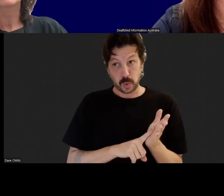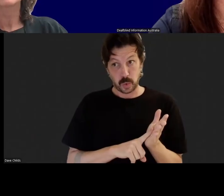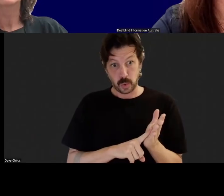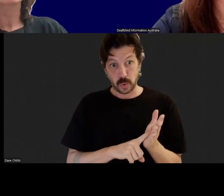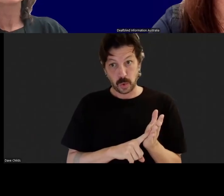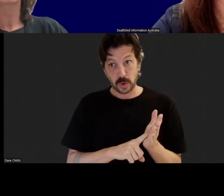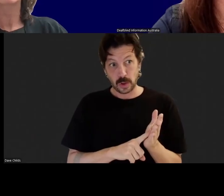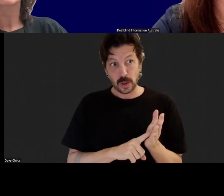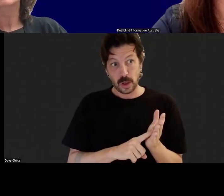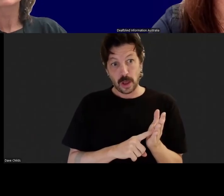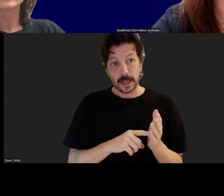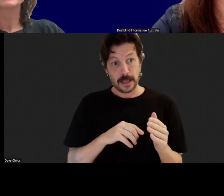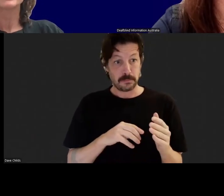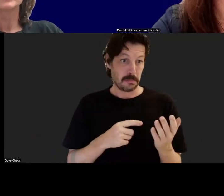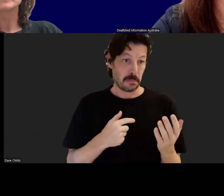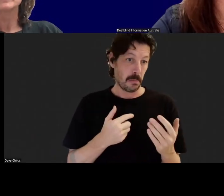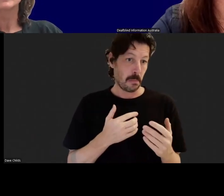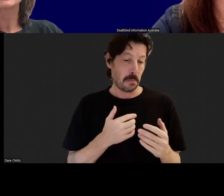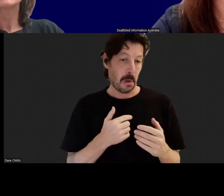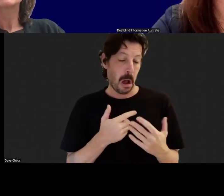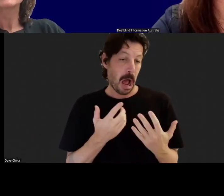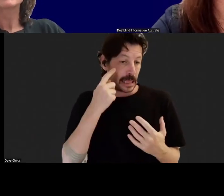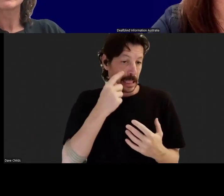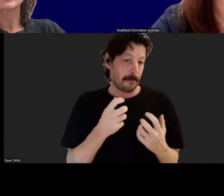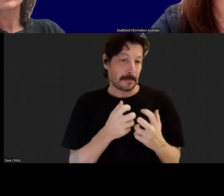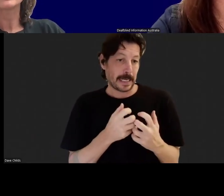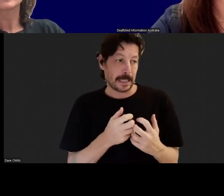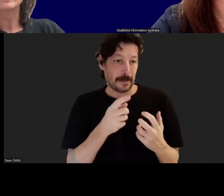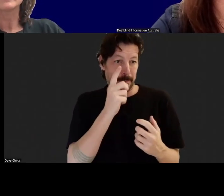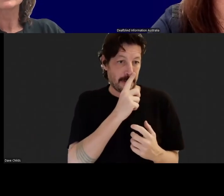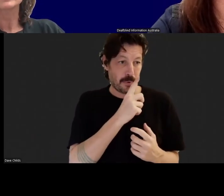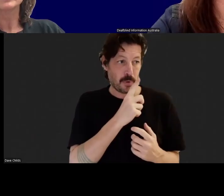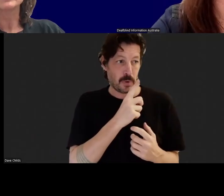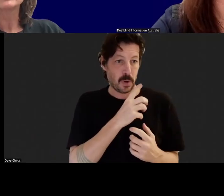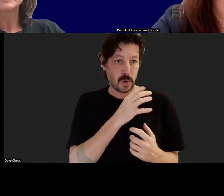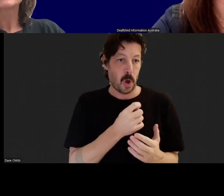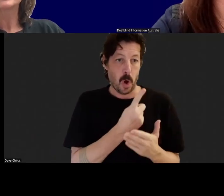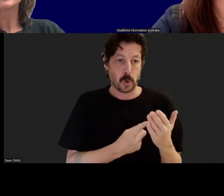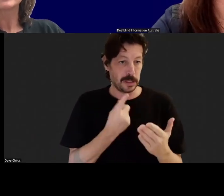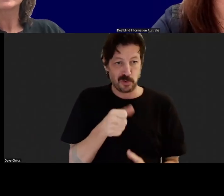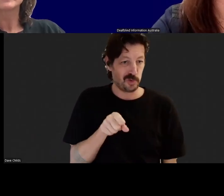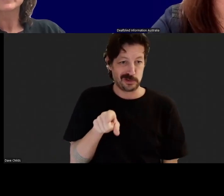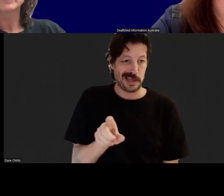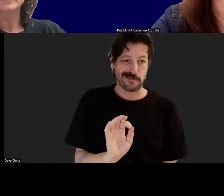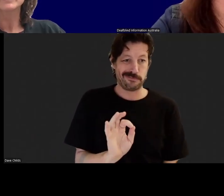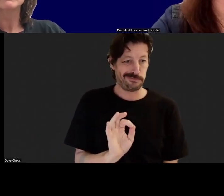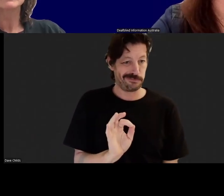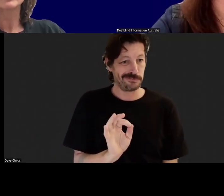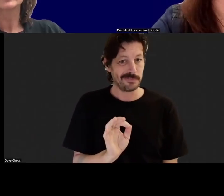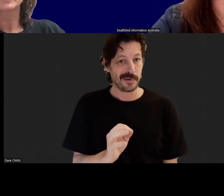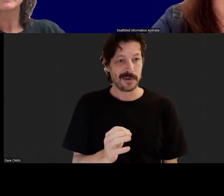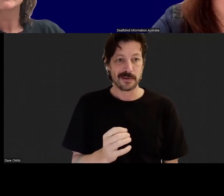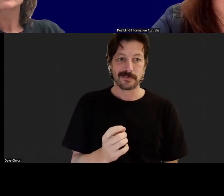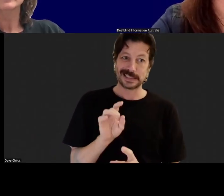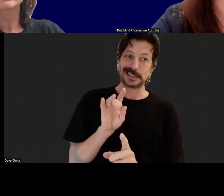and I would say my colleagues would not use that, to be the only tool to identify support needs for